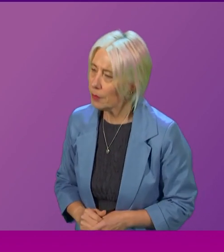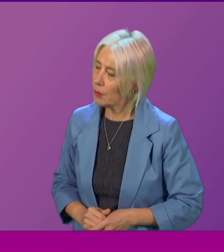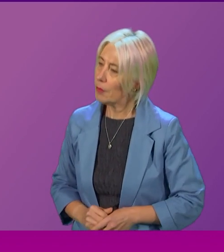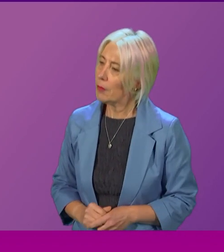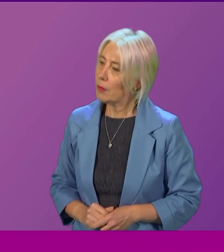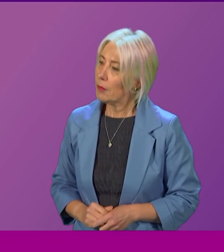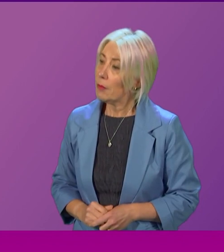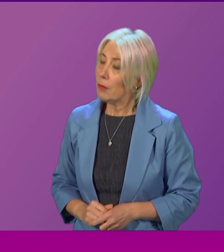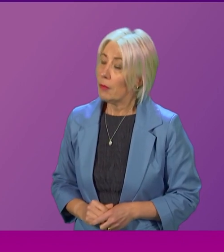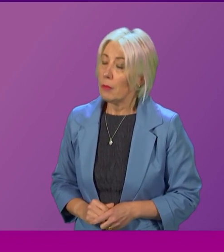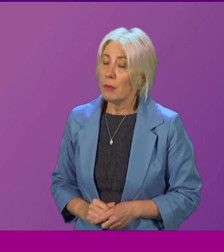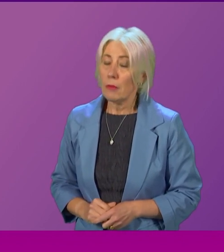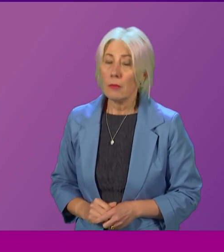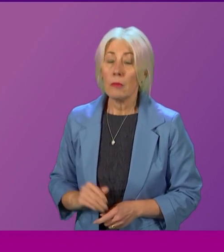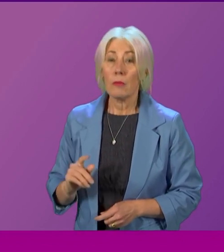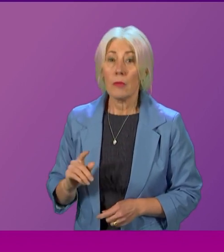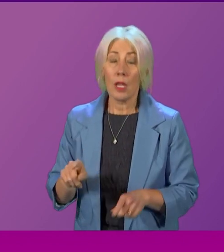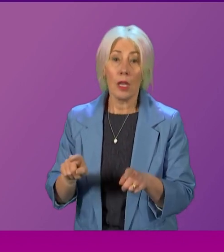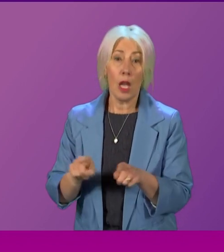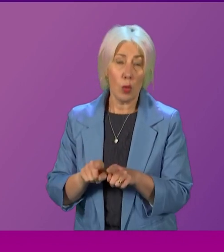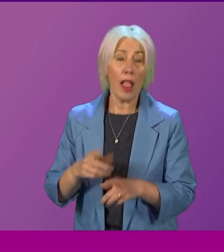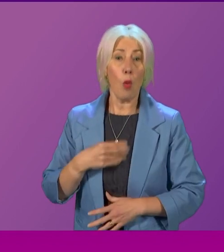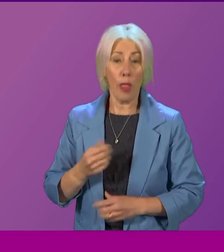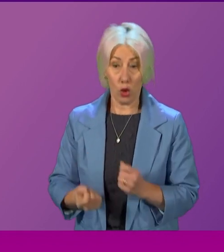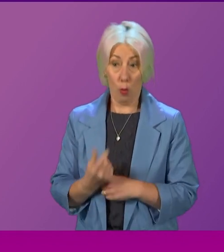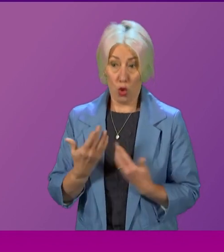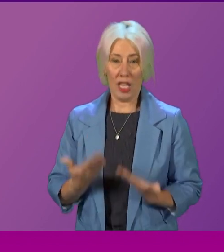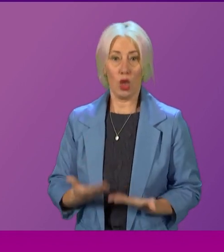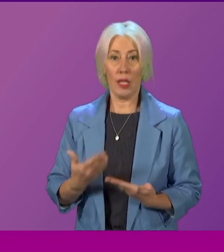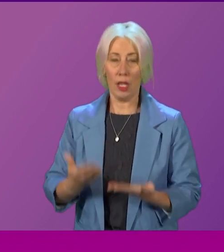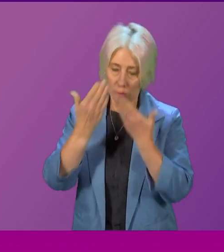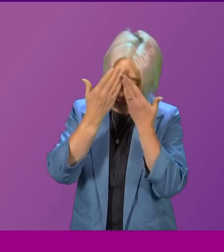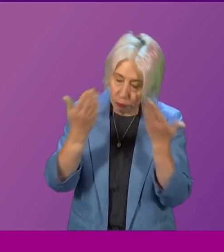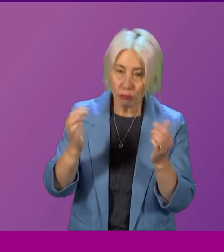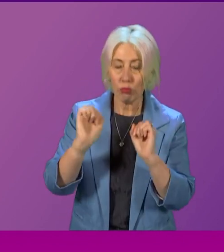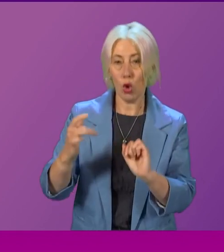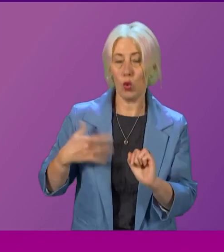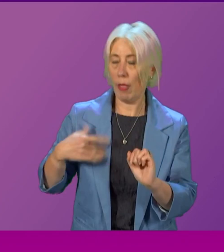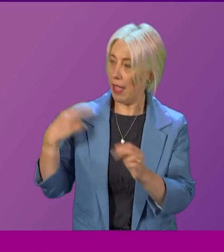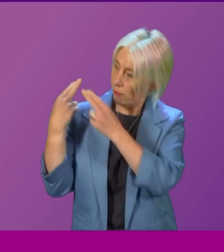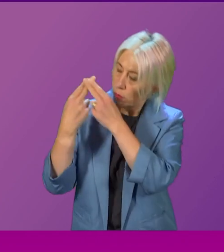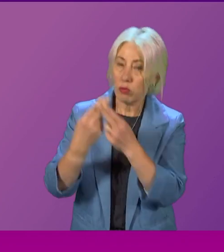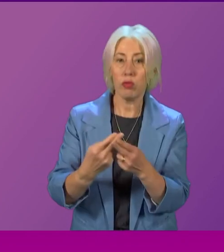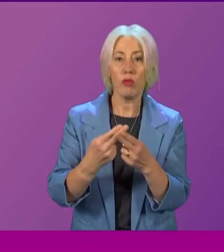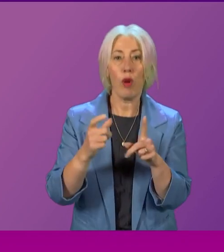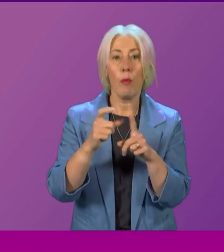I also take the opportunity to pay tribute to the life and legacy of Doddie Weir.